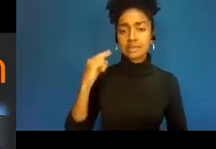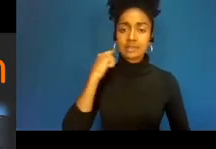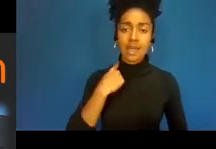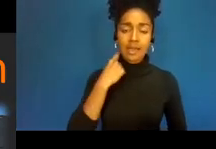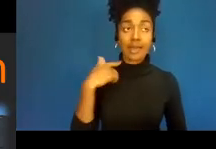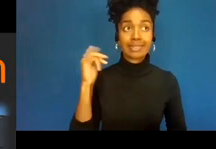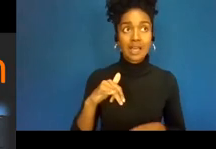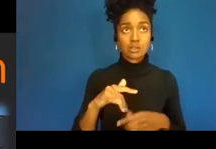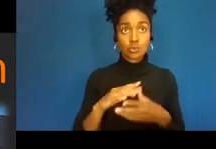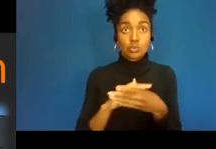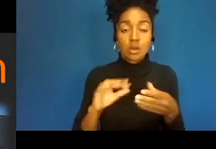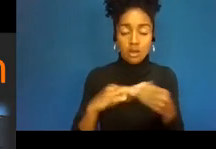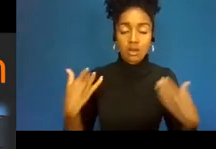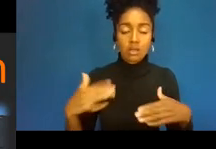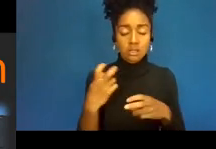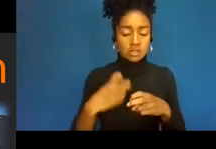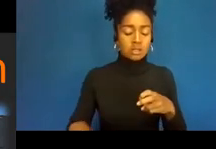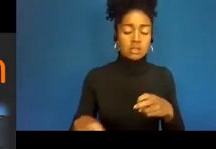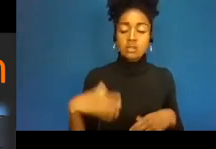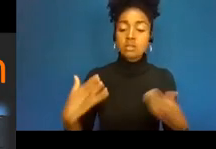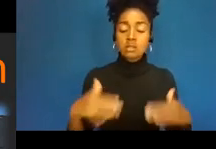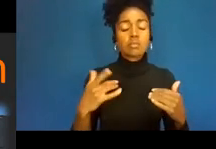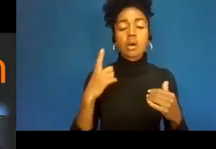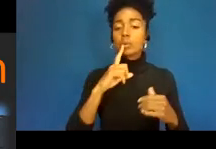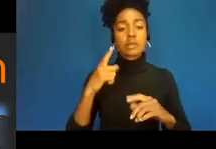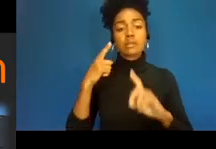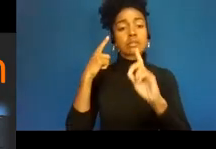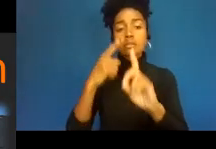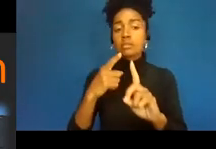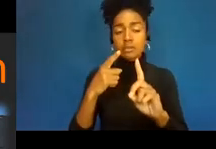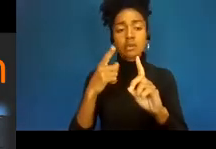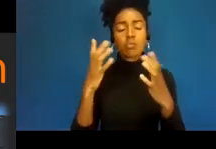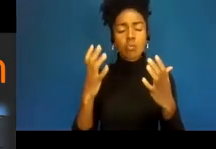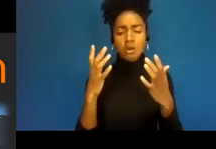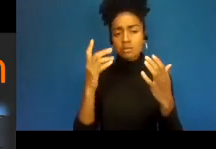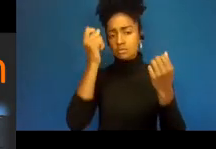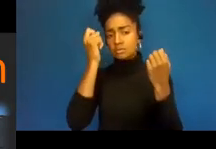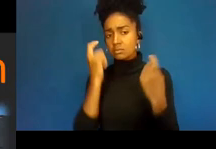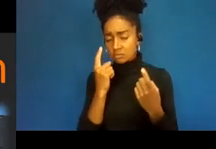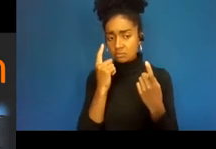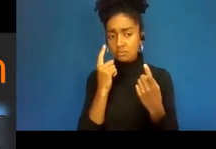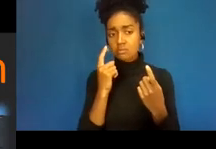But what we want to move toward here is an understanding that the experience of George Floyd--